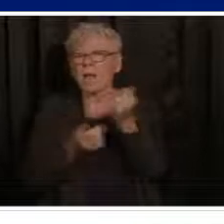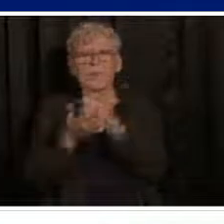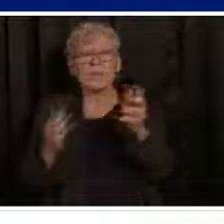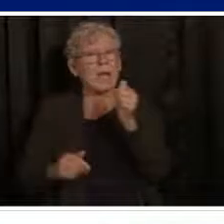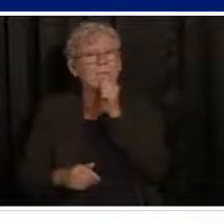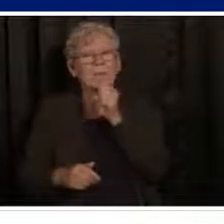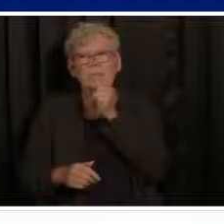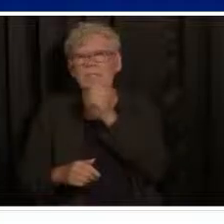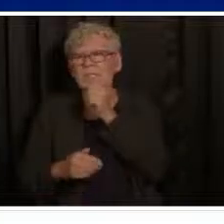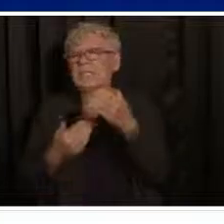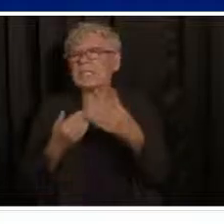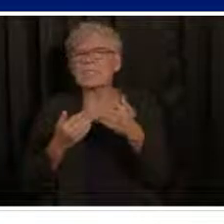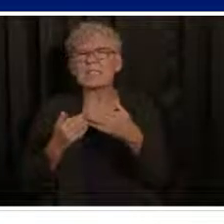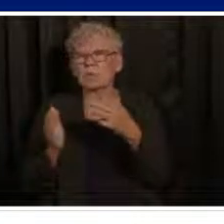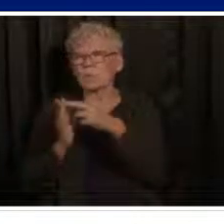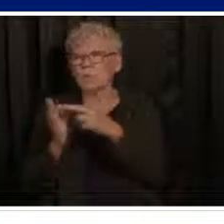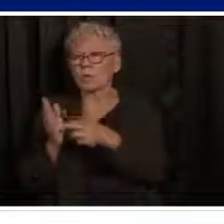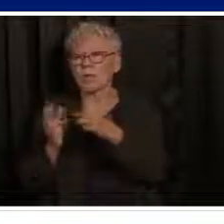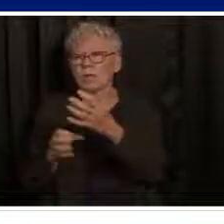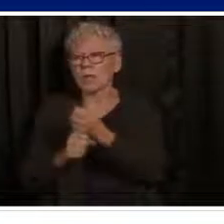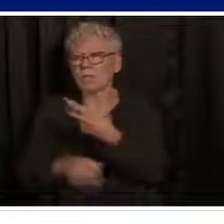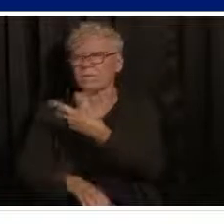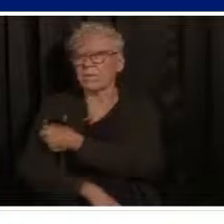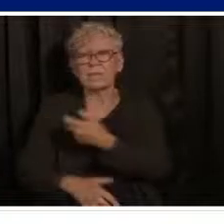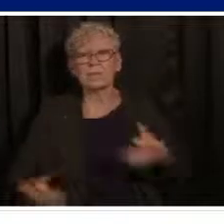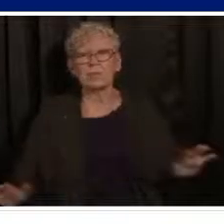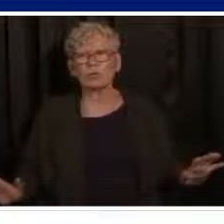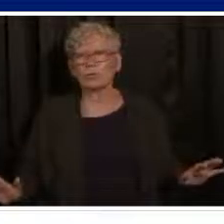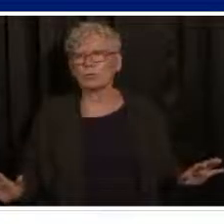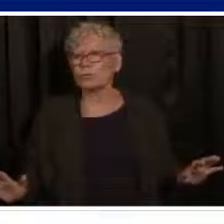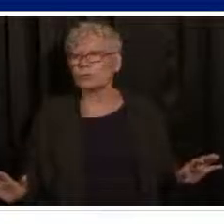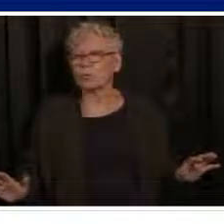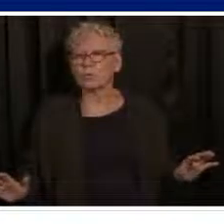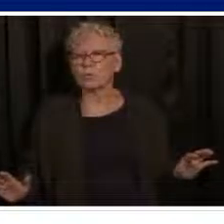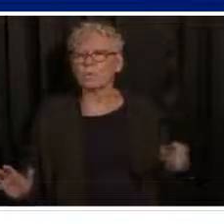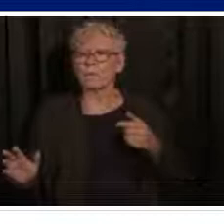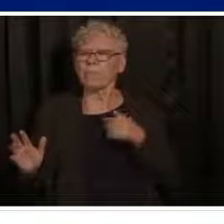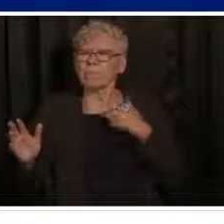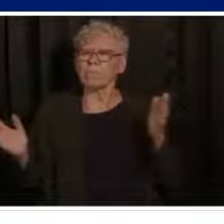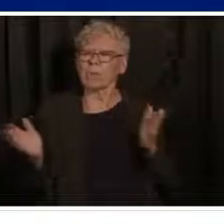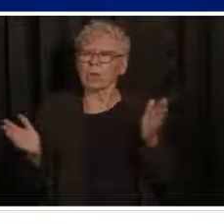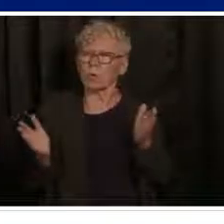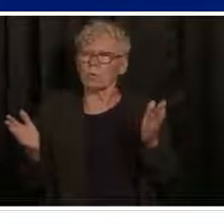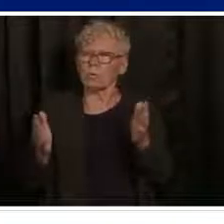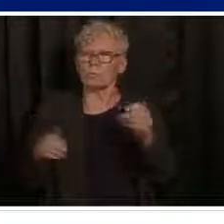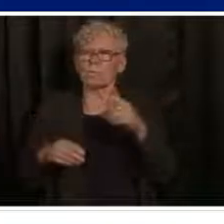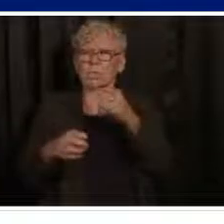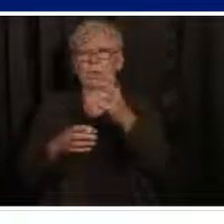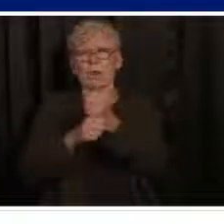easy to do and uh I encourage everybody to uh help Colorado and this pandemic. Most importantly, protect yourself